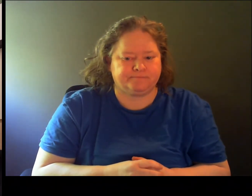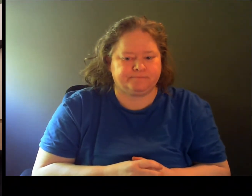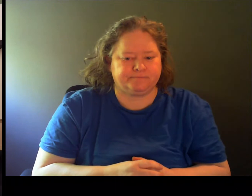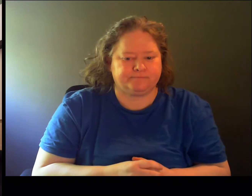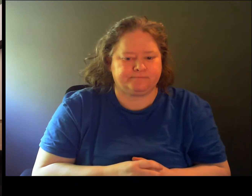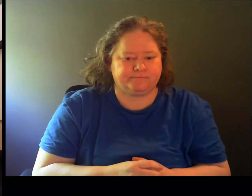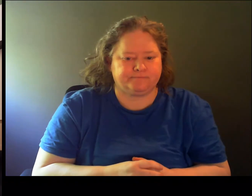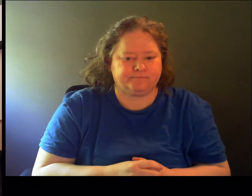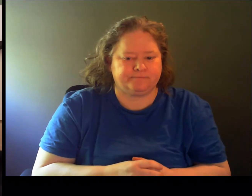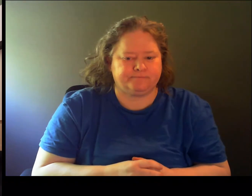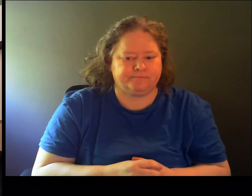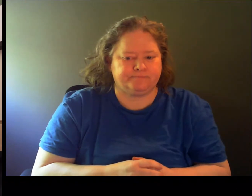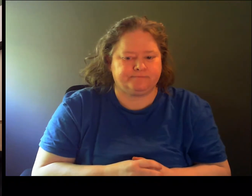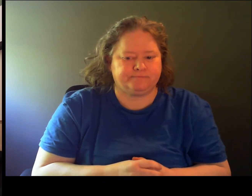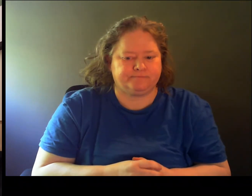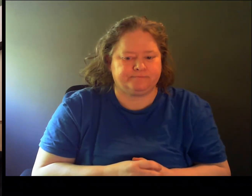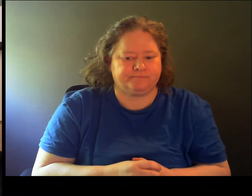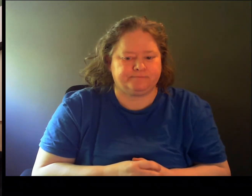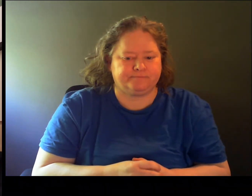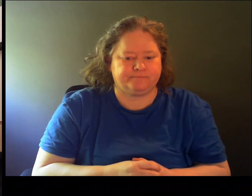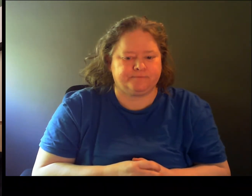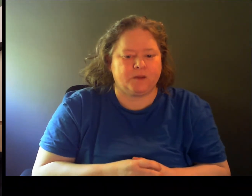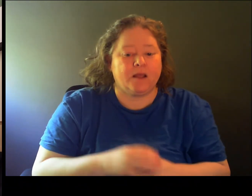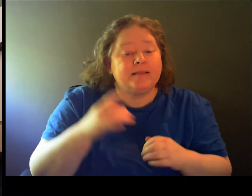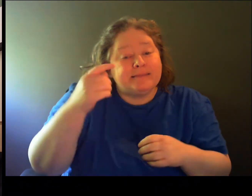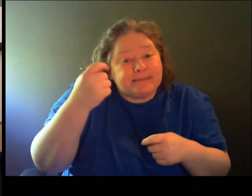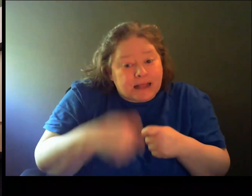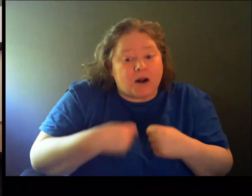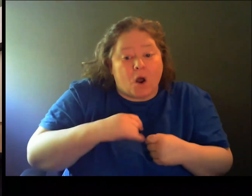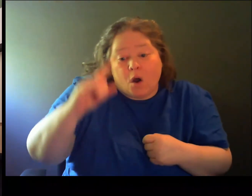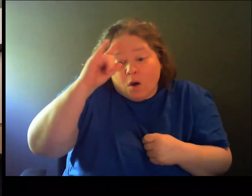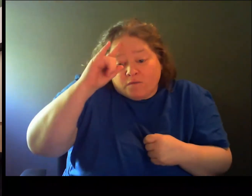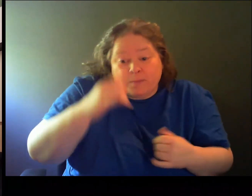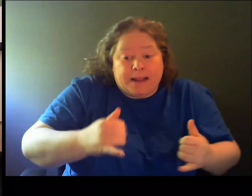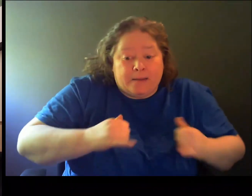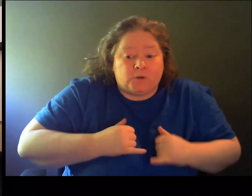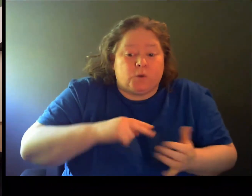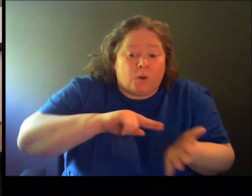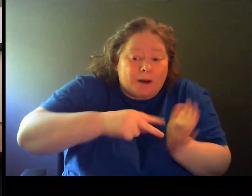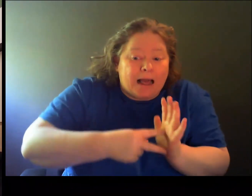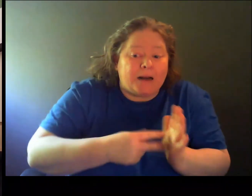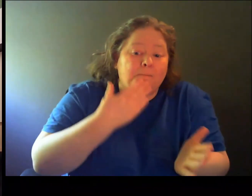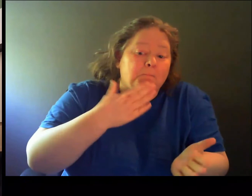Then, I’ll hopefully be able to plan and book flights and come home.